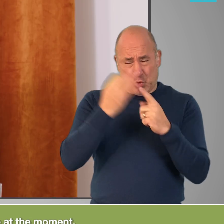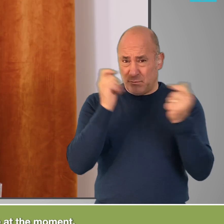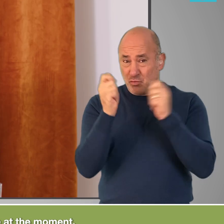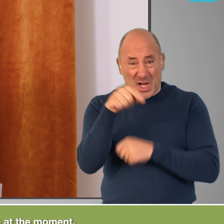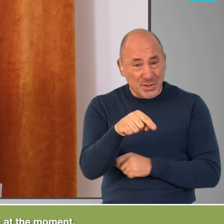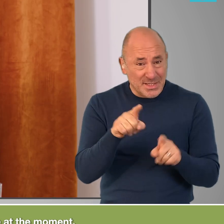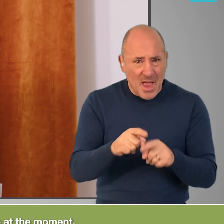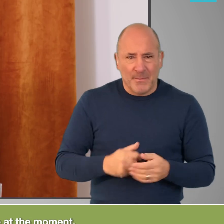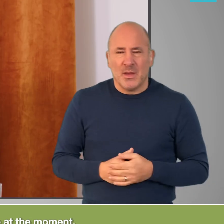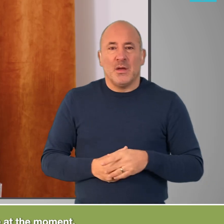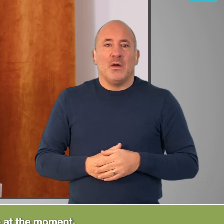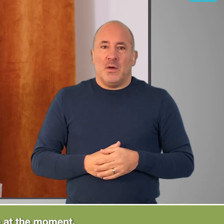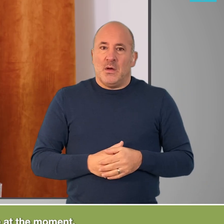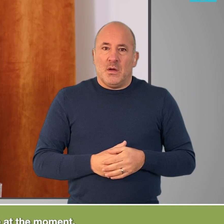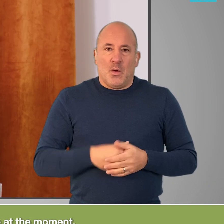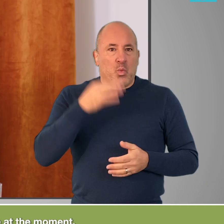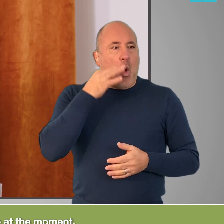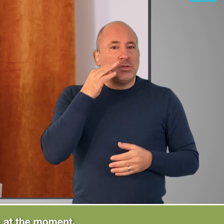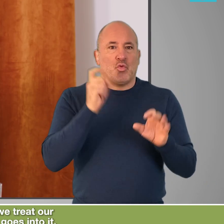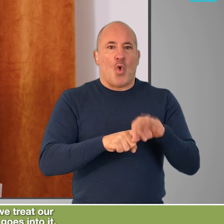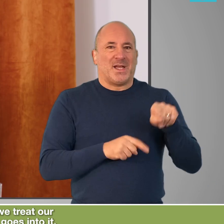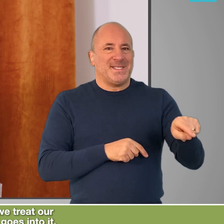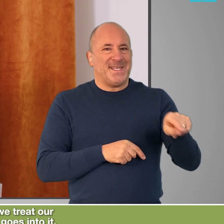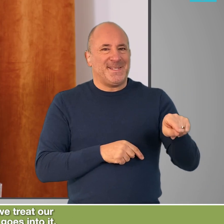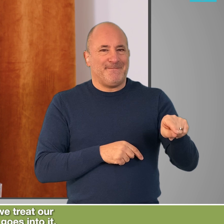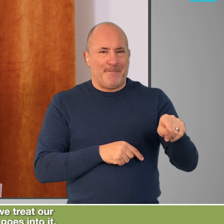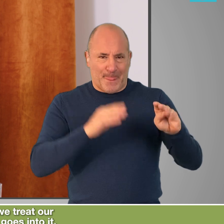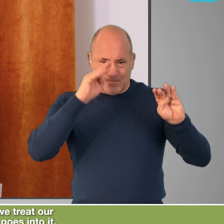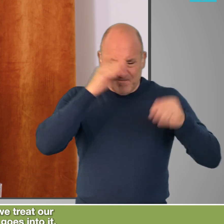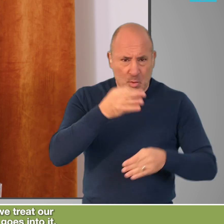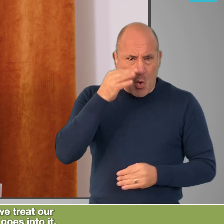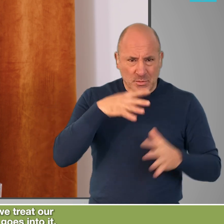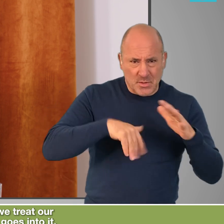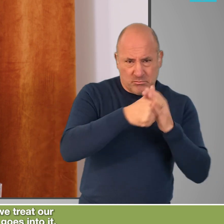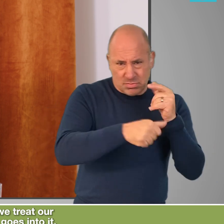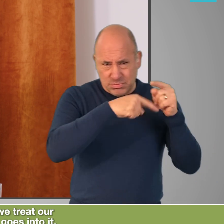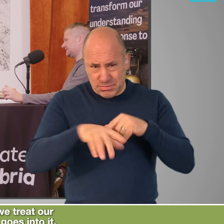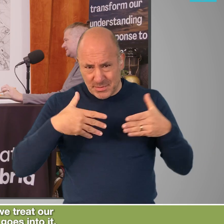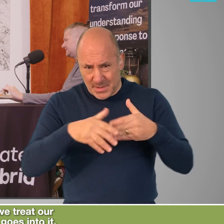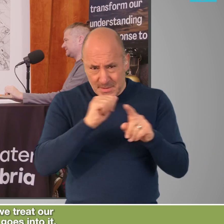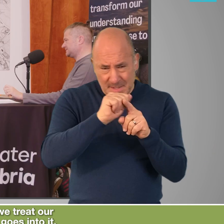Water quality is a big one at the moment. The focus and how we treat our waterways and what goes into it.